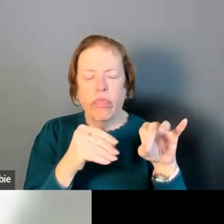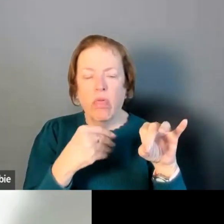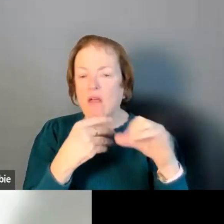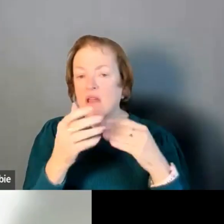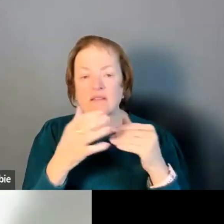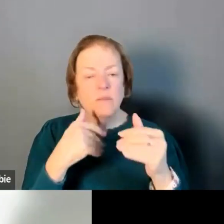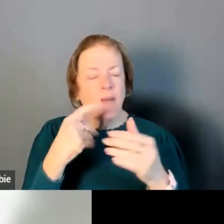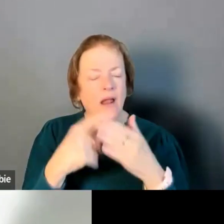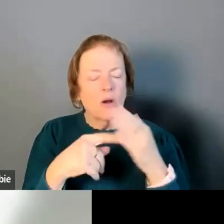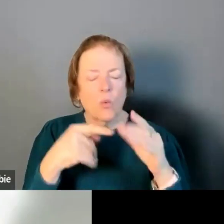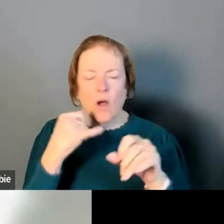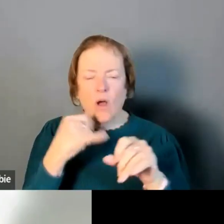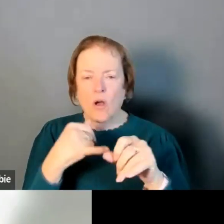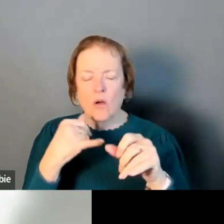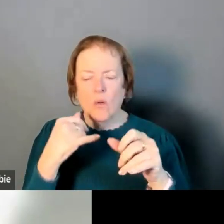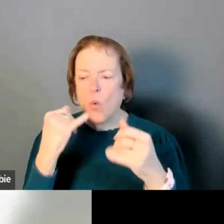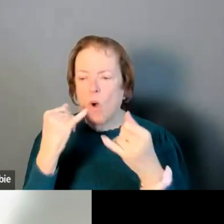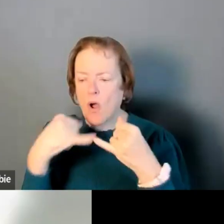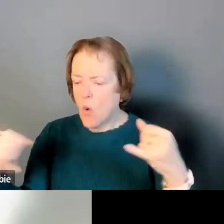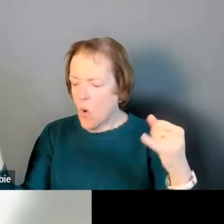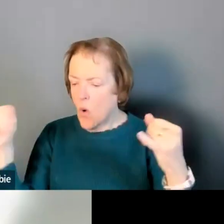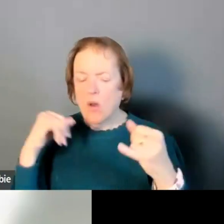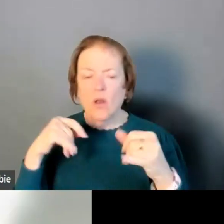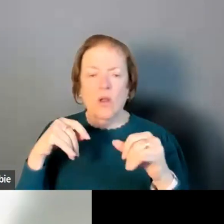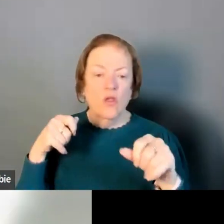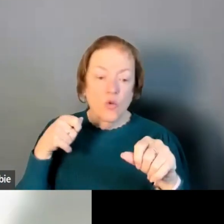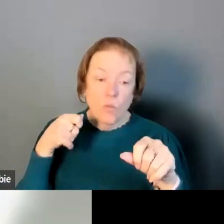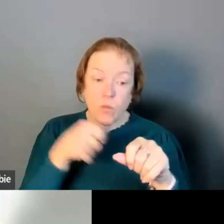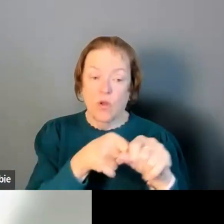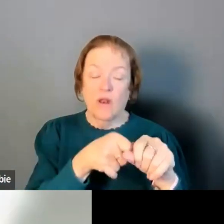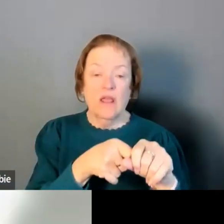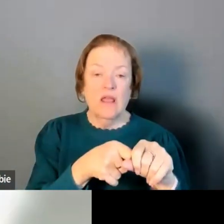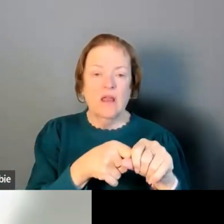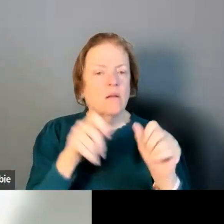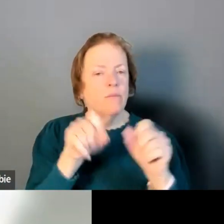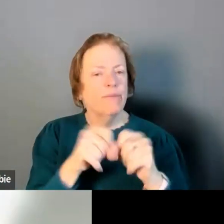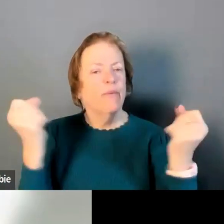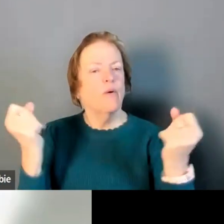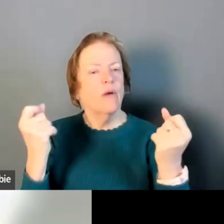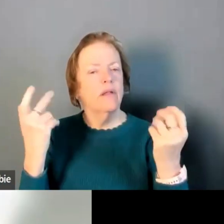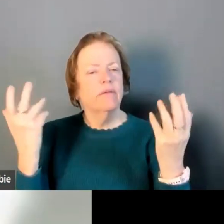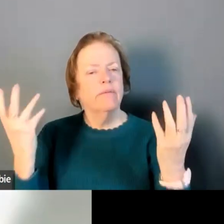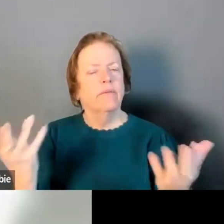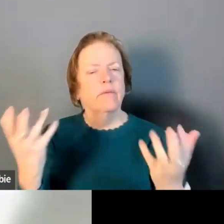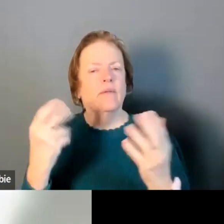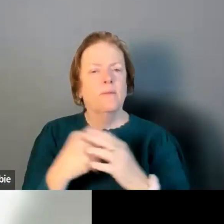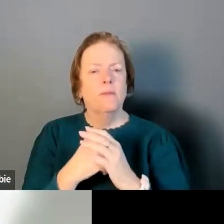it was broken. This happened also with a Roger Pen.